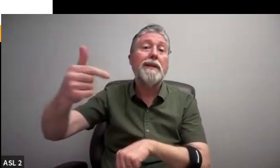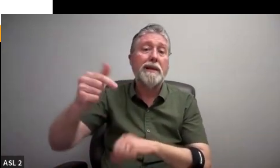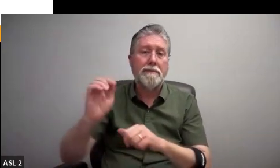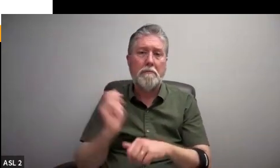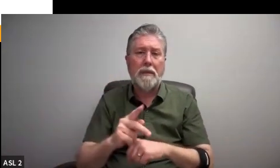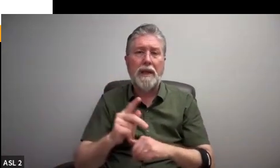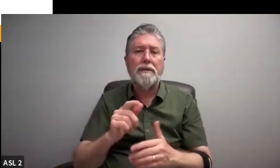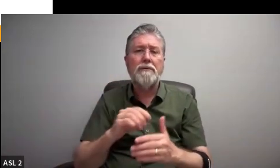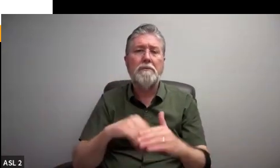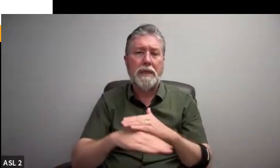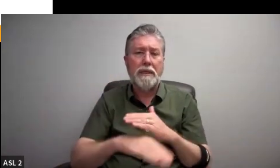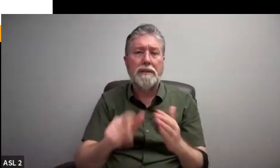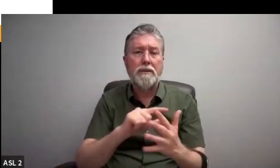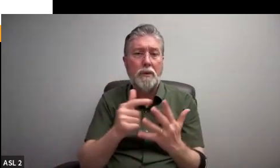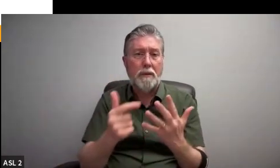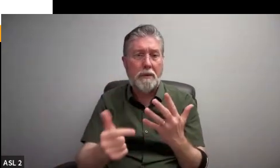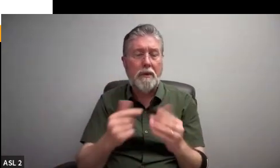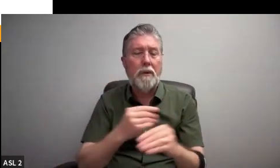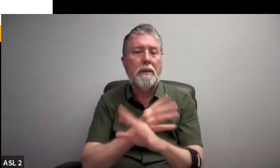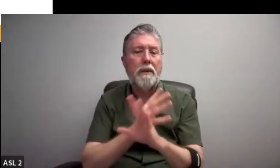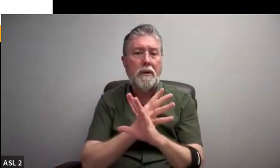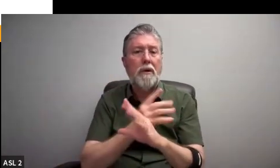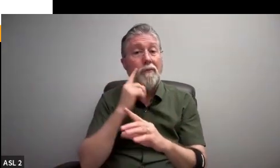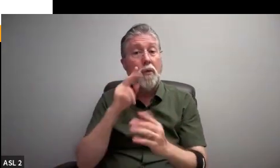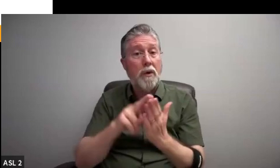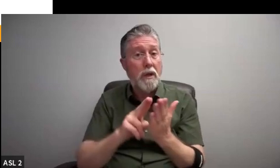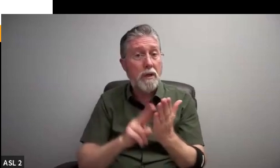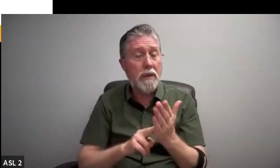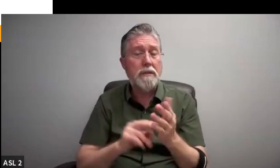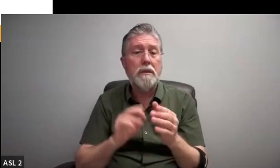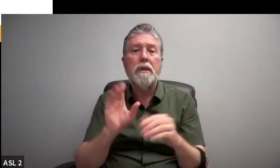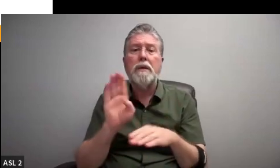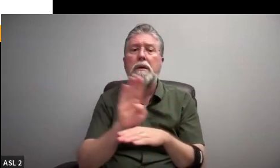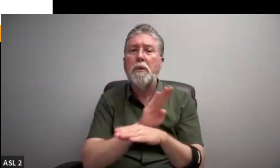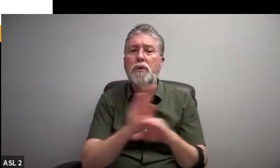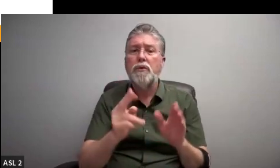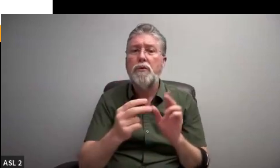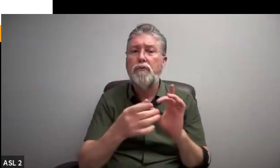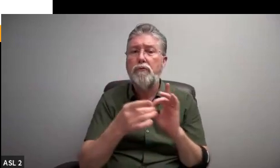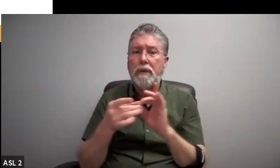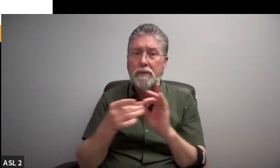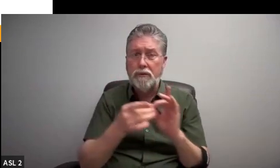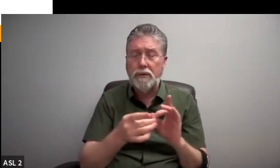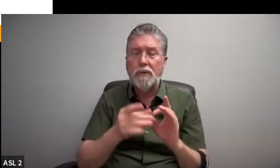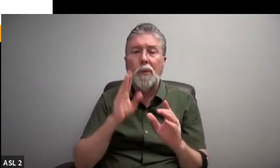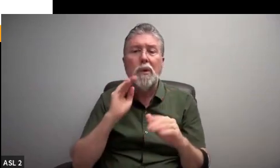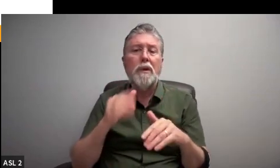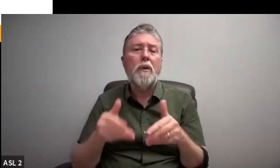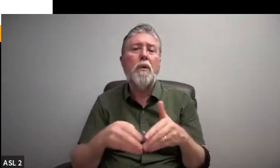Contracts and Commercial Relationships. Webinar registration will be made available on the OAA